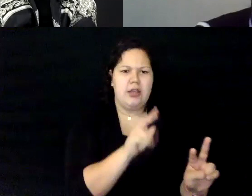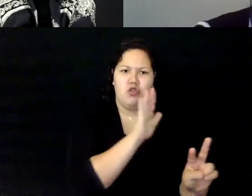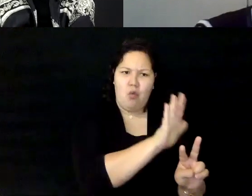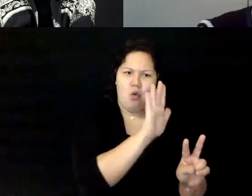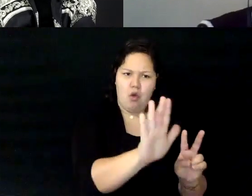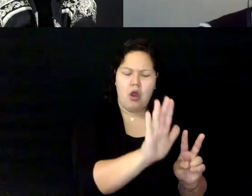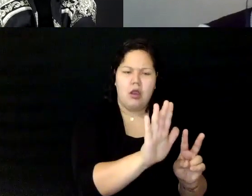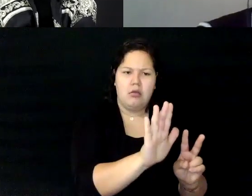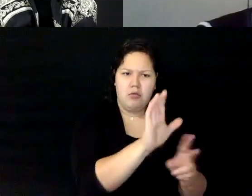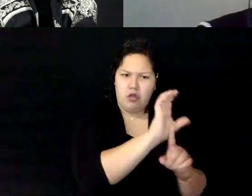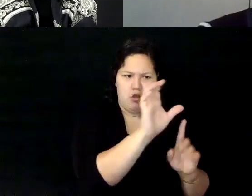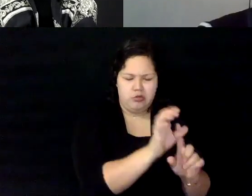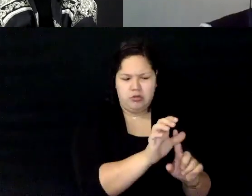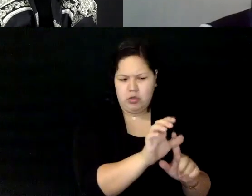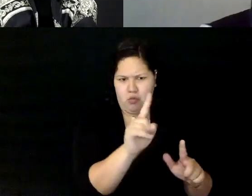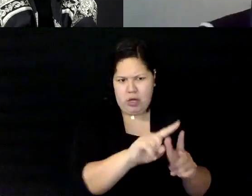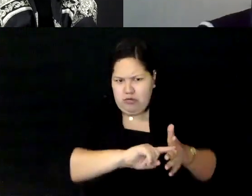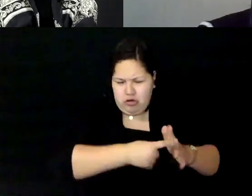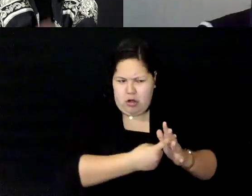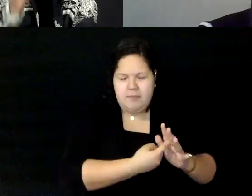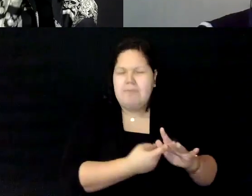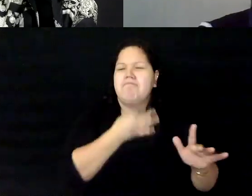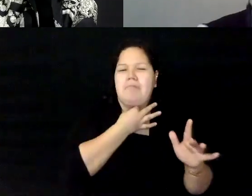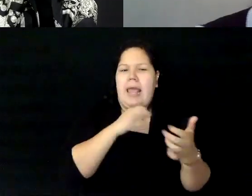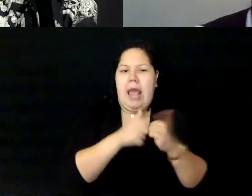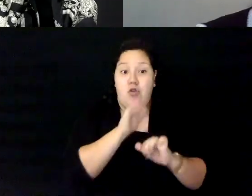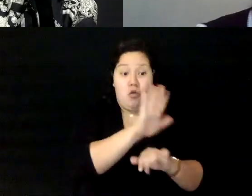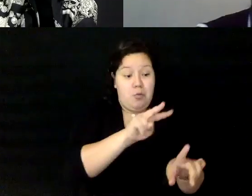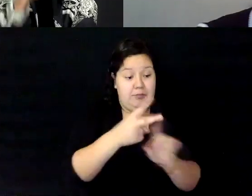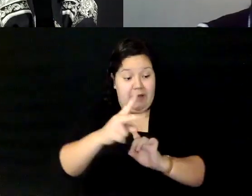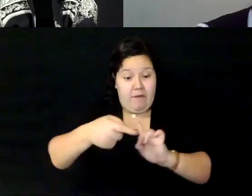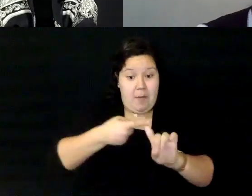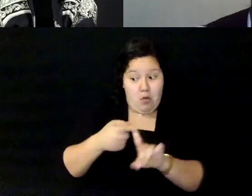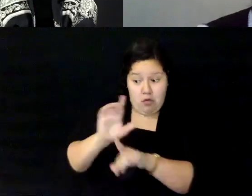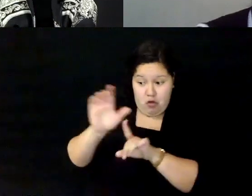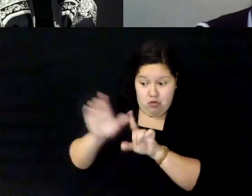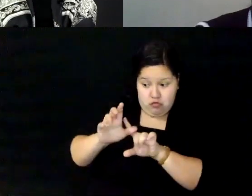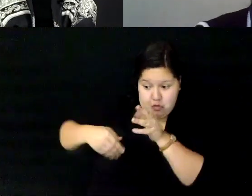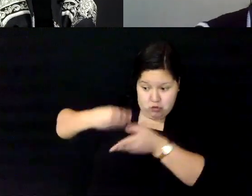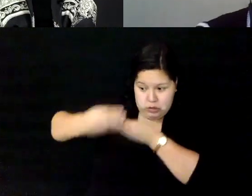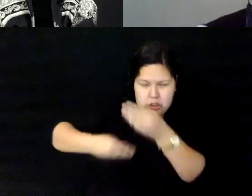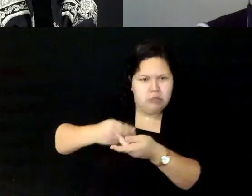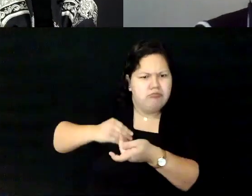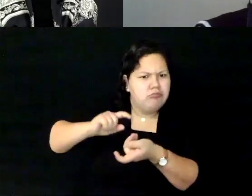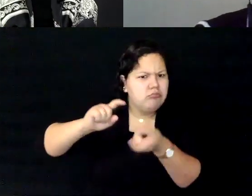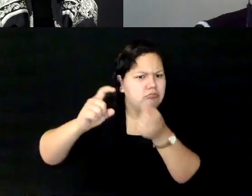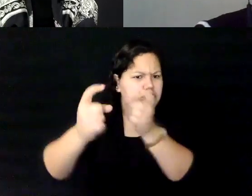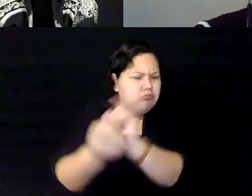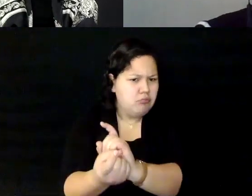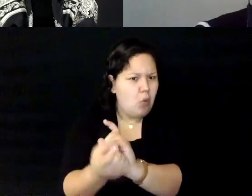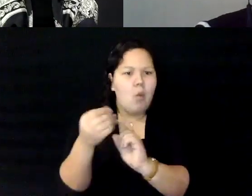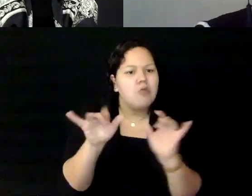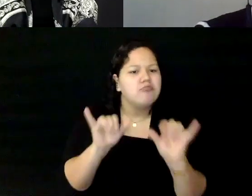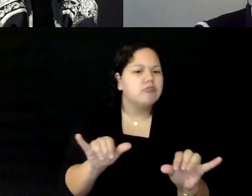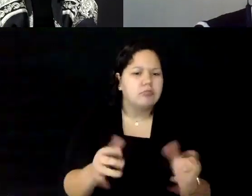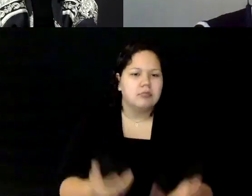How have your perspectives of your own traditions been evolved after the process?"